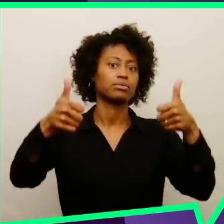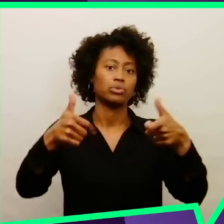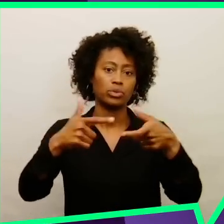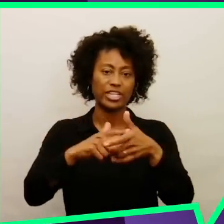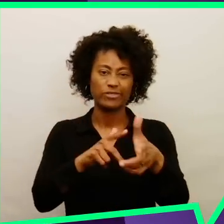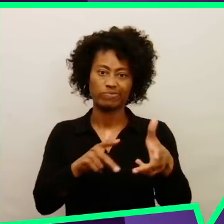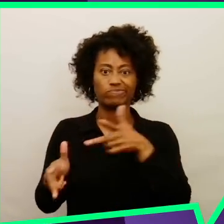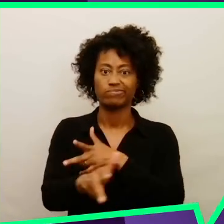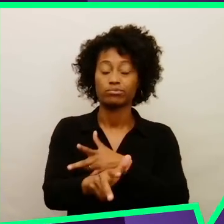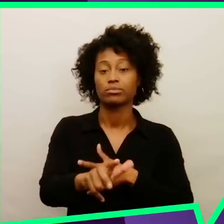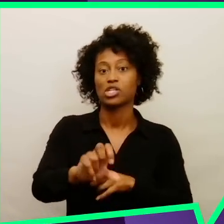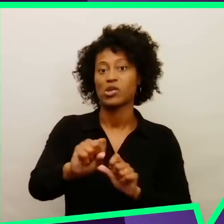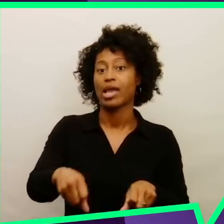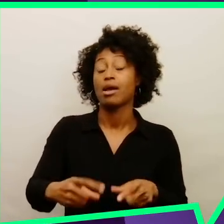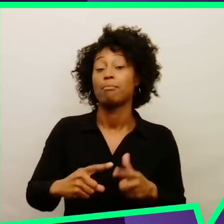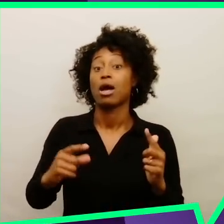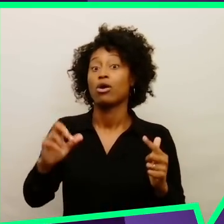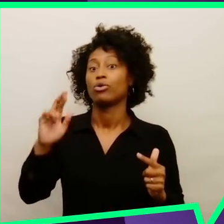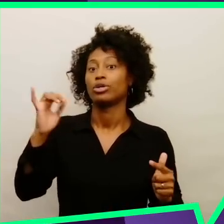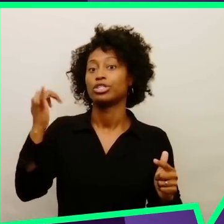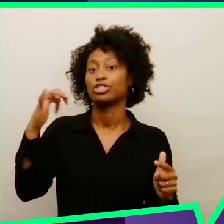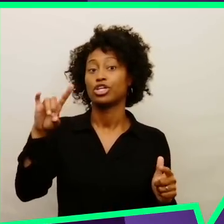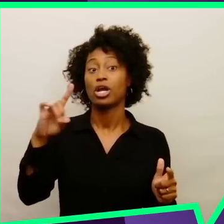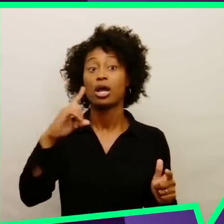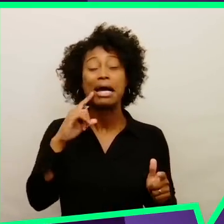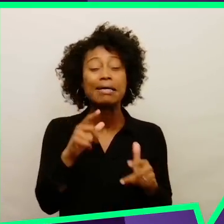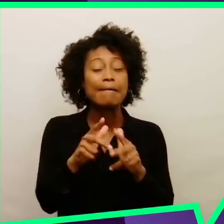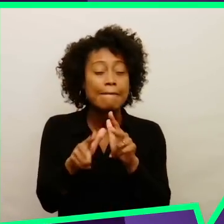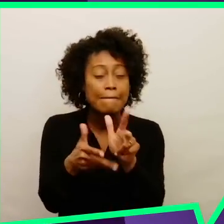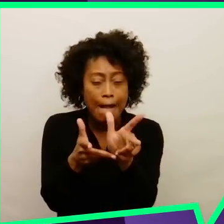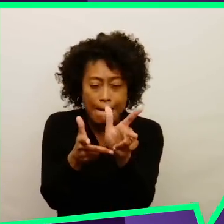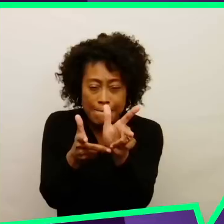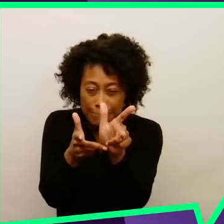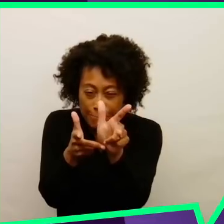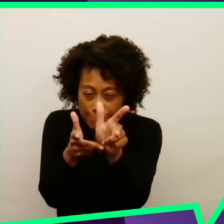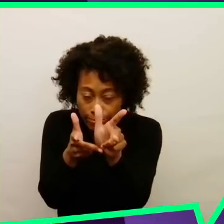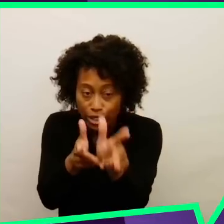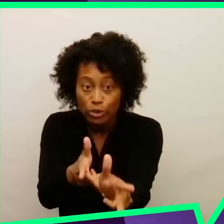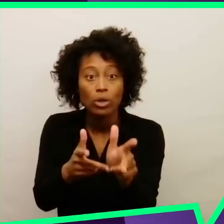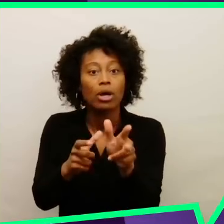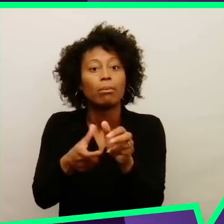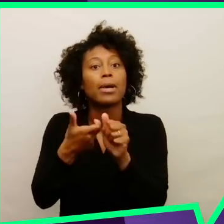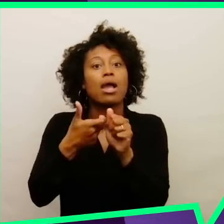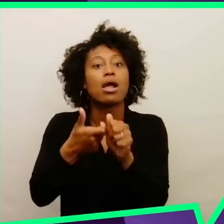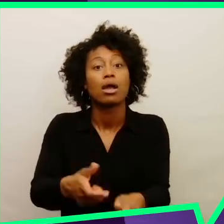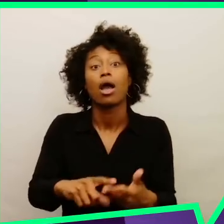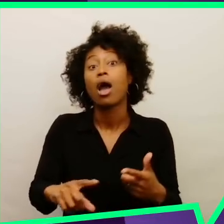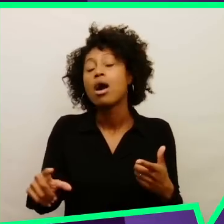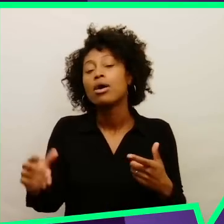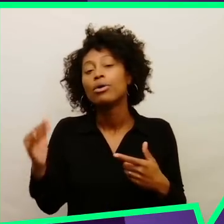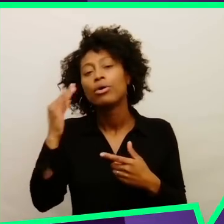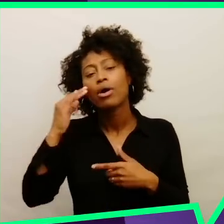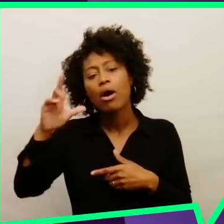However, it looks like Richard is just right on his tail. And is it possible? Lily, what do you think?